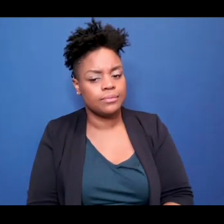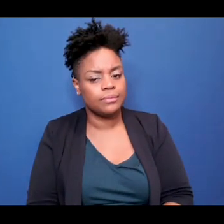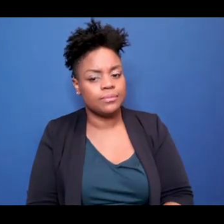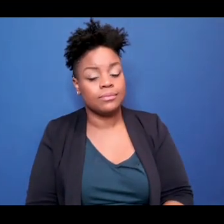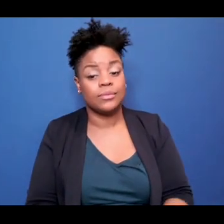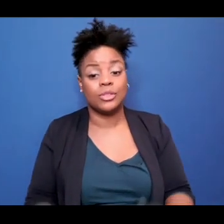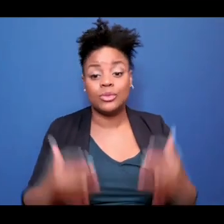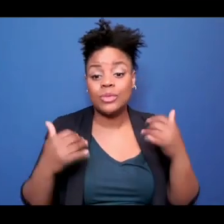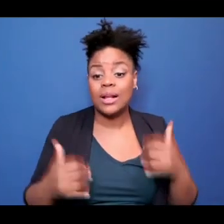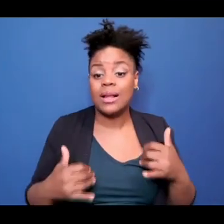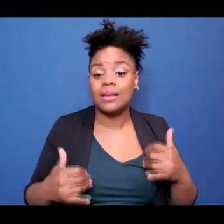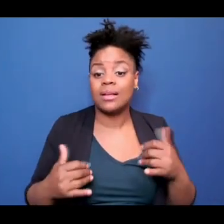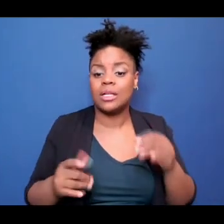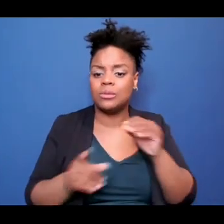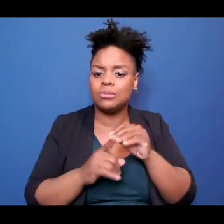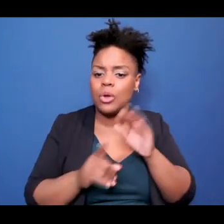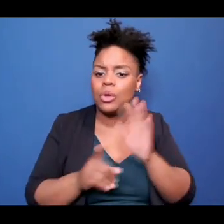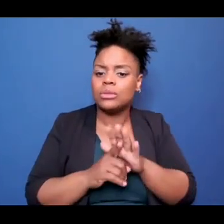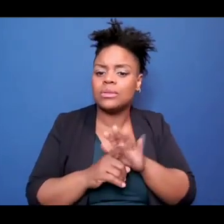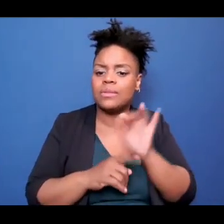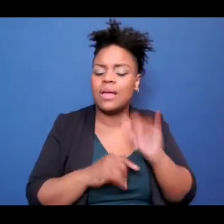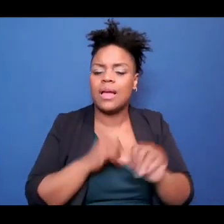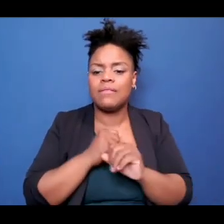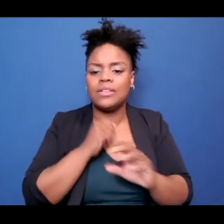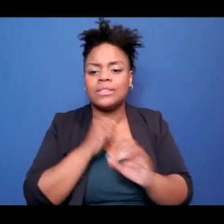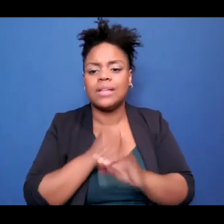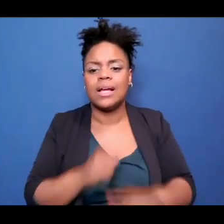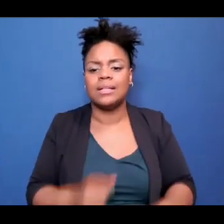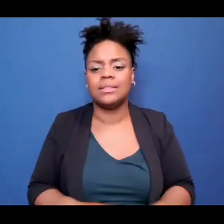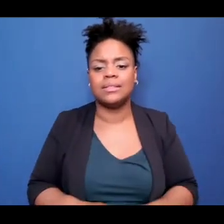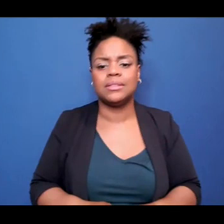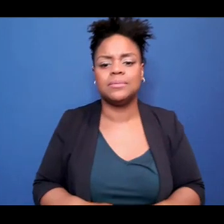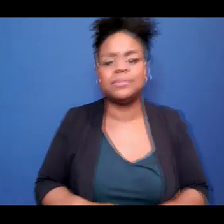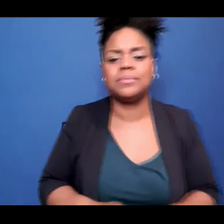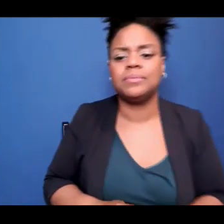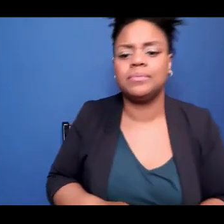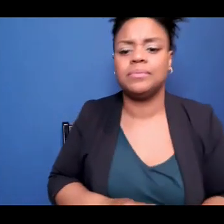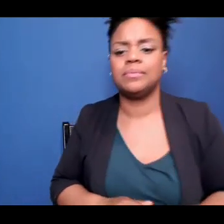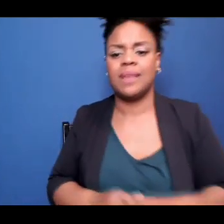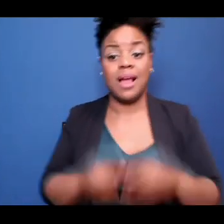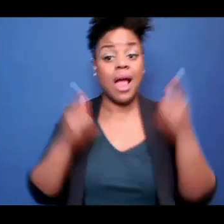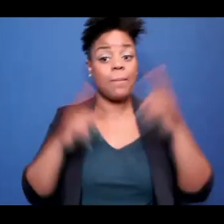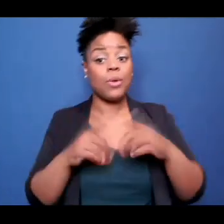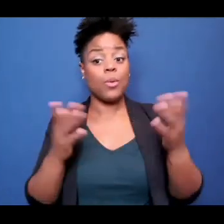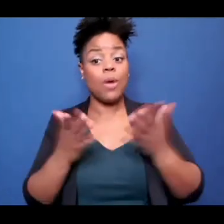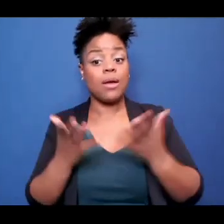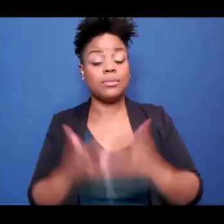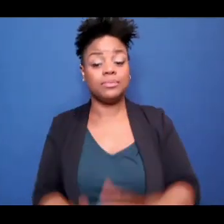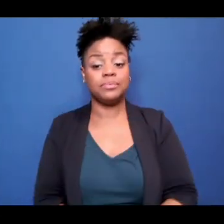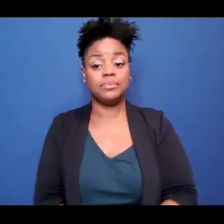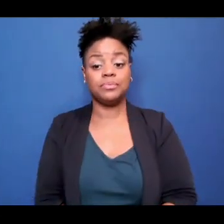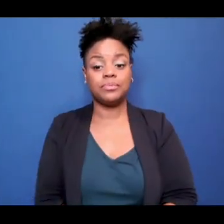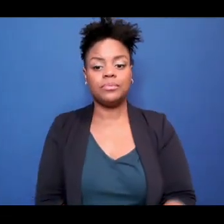SO THEN WHAT DID EXPOSURE TO ALL THAT ADVERTISING MEAN FOR HEALTH WE CONDUCTED LOGISTIC REGRESSION